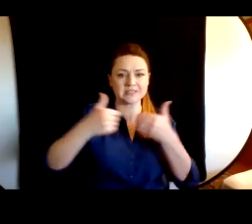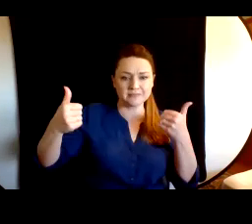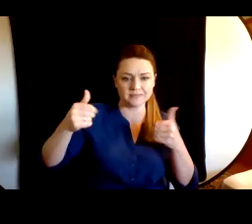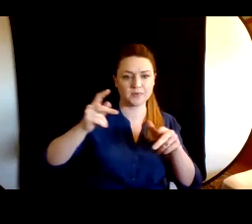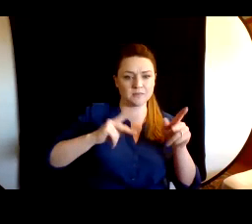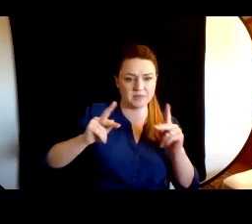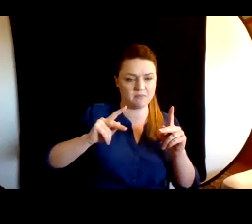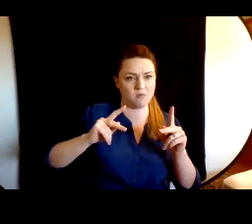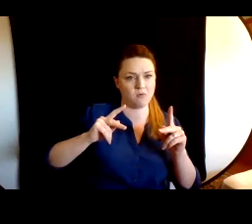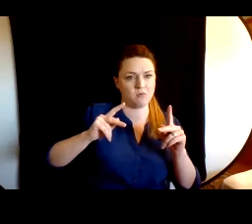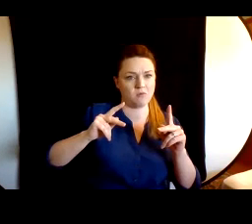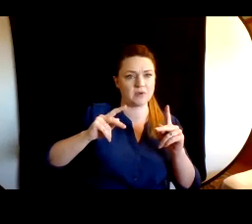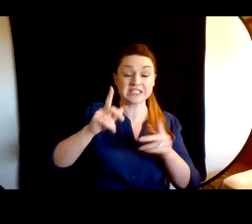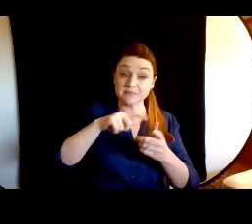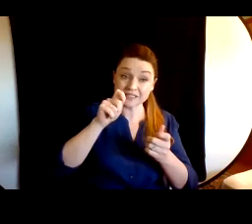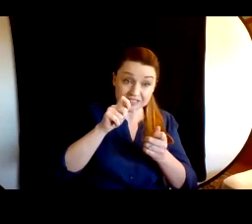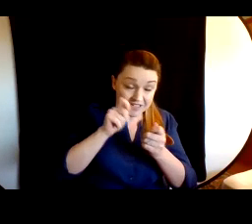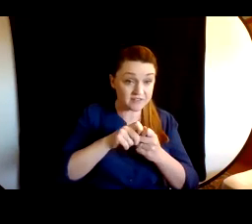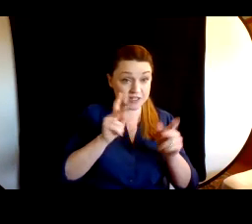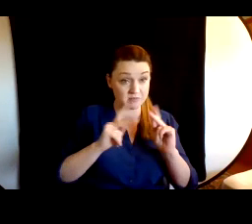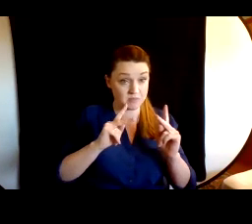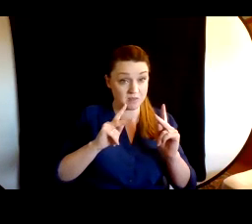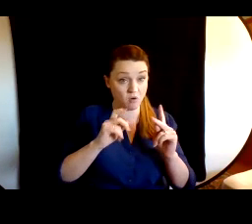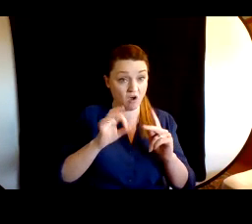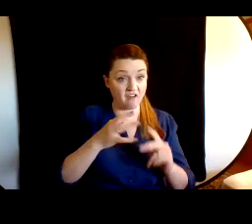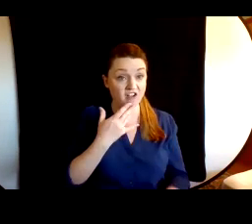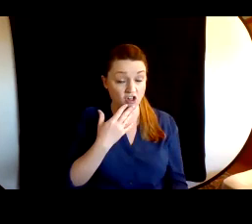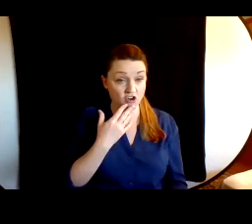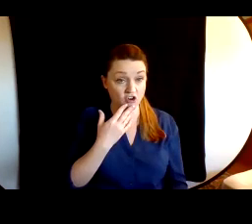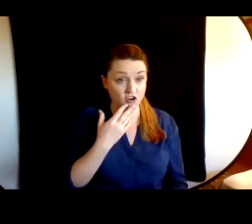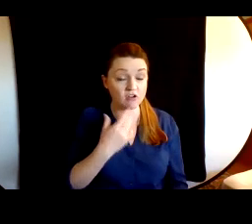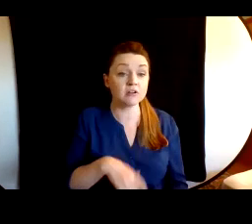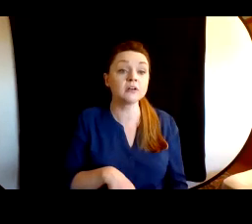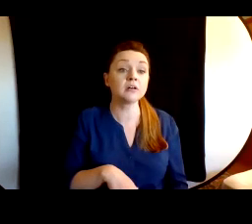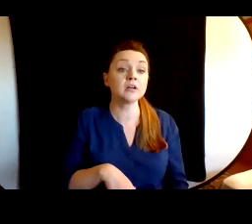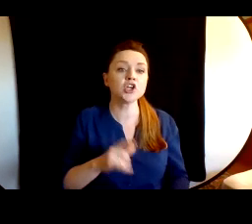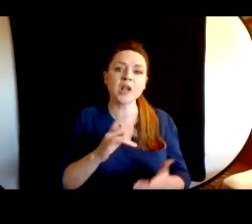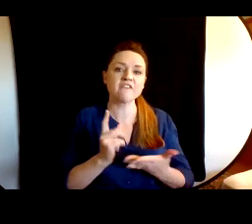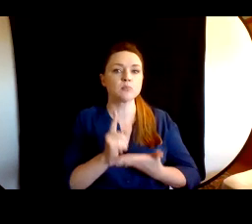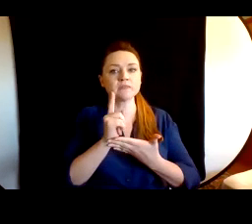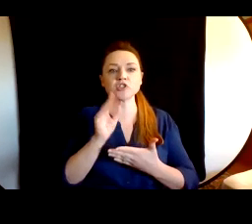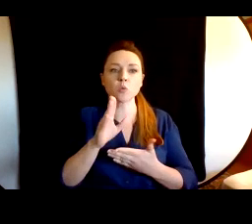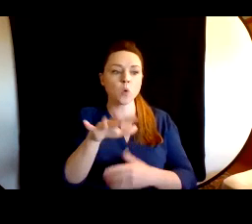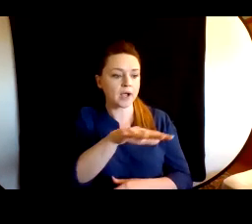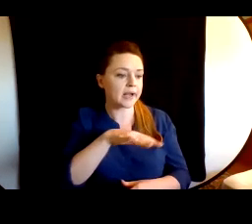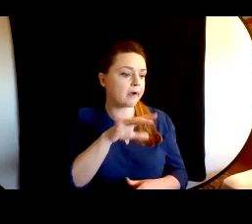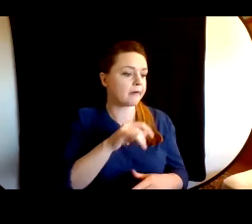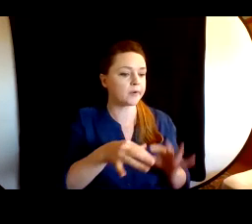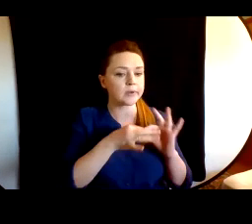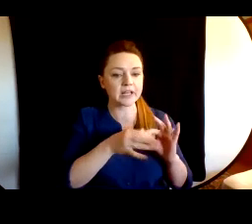specifically individuals of color. Where as you could have a privilege in one area, let's say you can have privileges associated with your Whiteness,